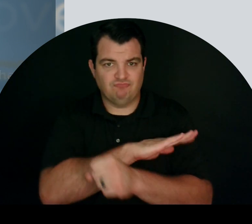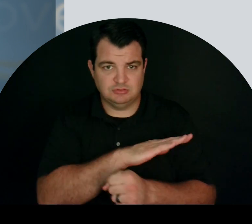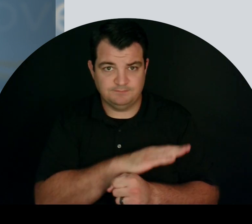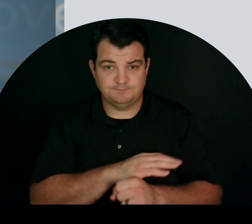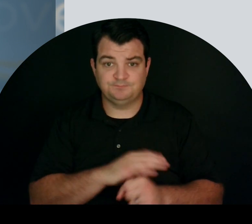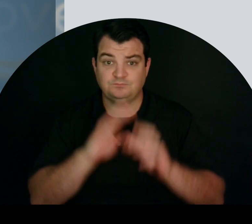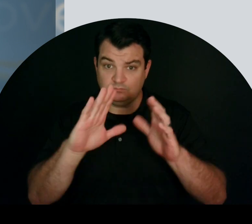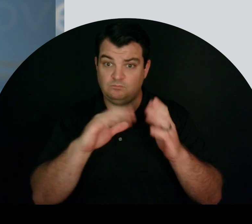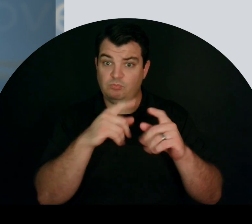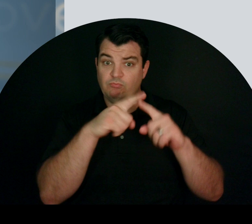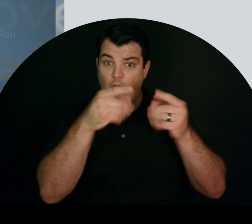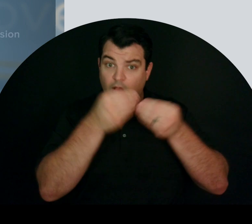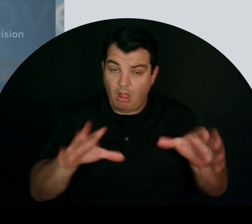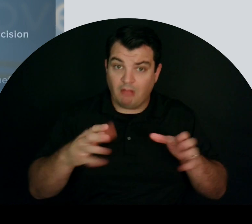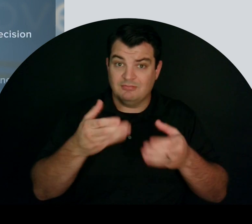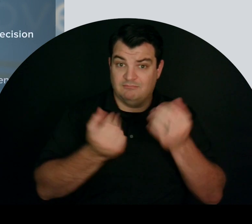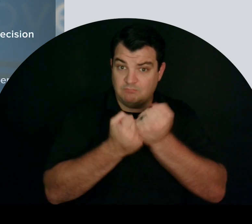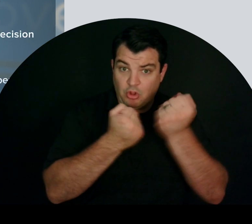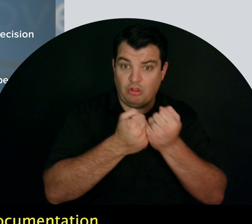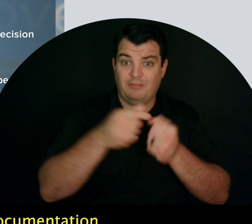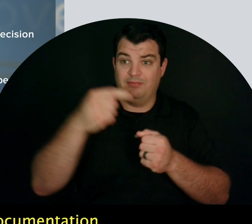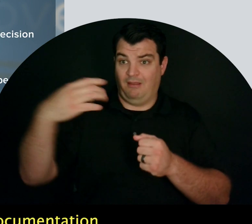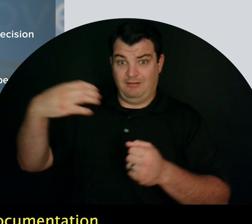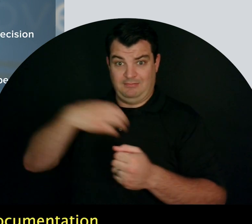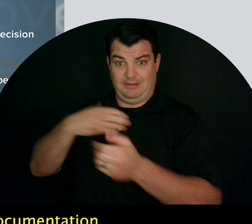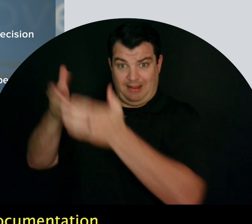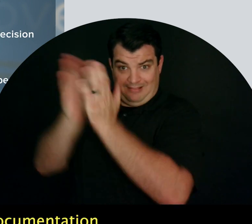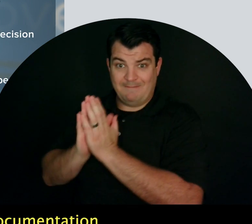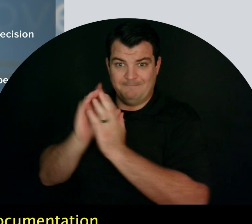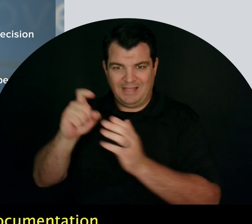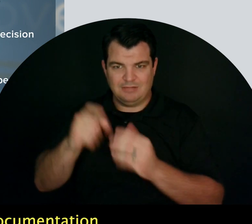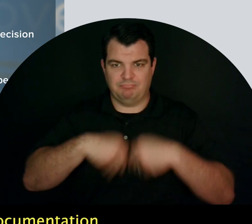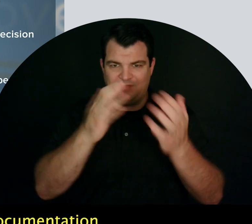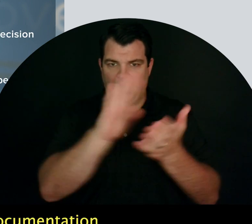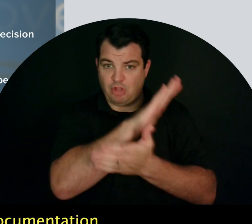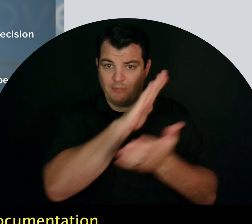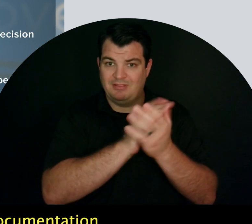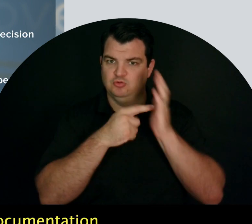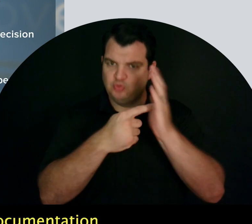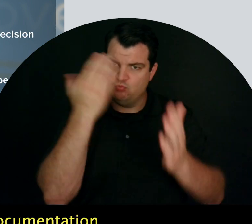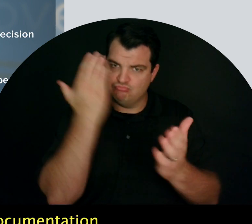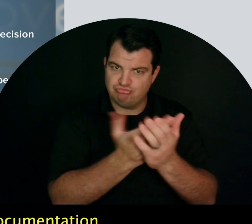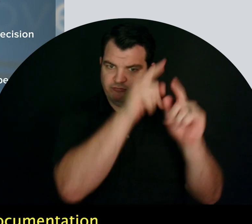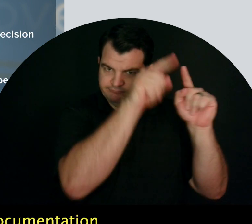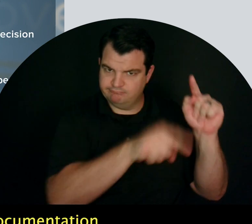For a loss of support claim to be awarded, the claimant must provide documentation that shows proof of income,